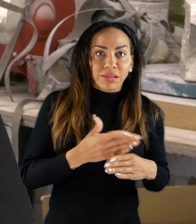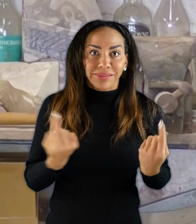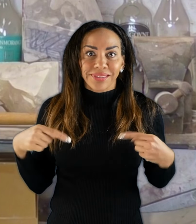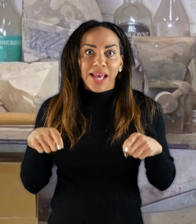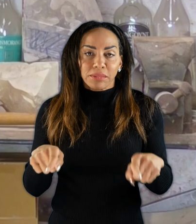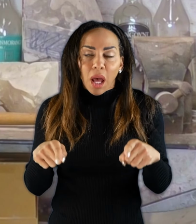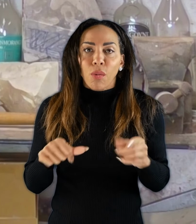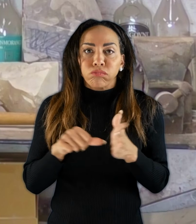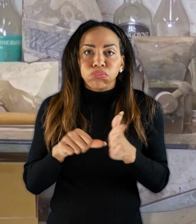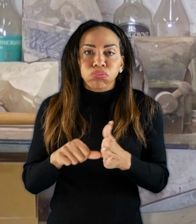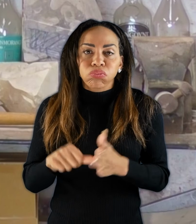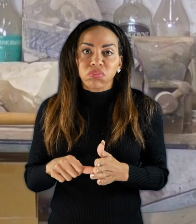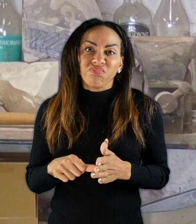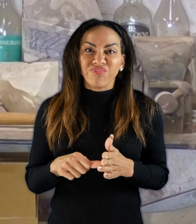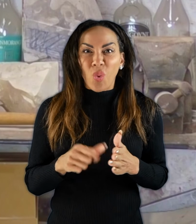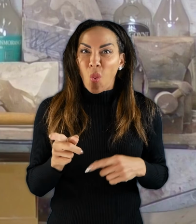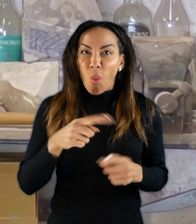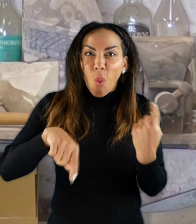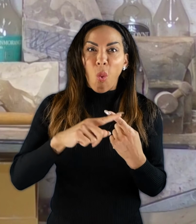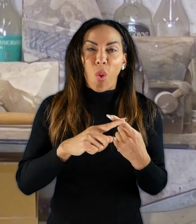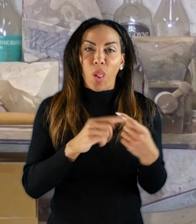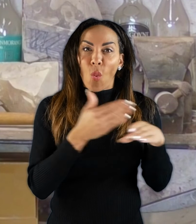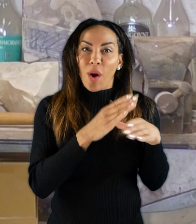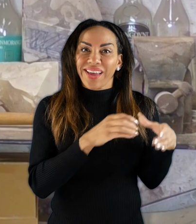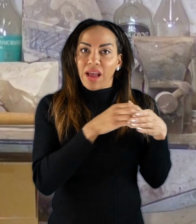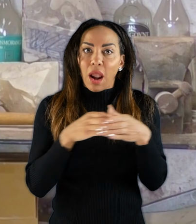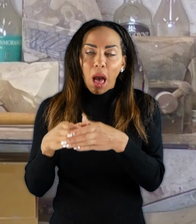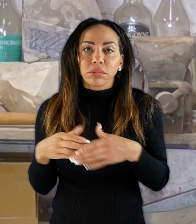We have got to keep ourselves alive and we've got to try and fund our practice and